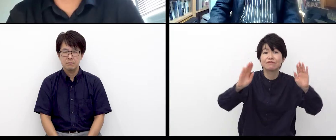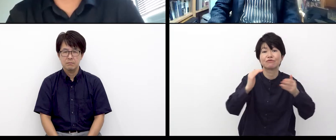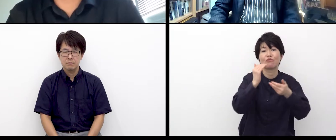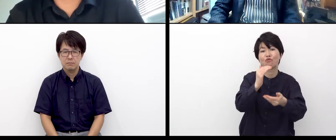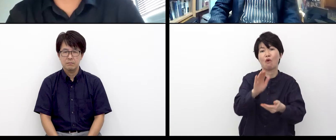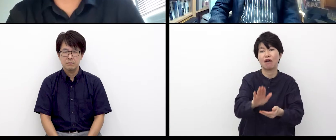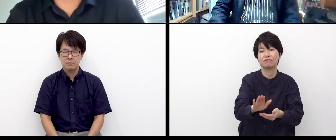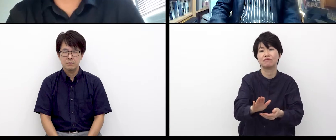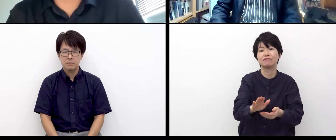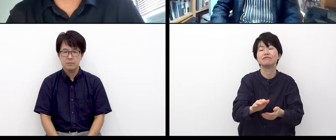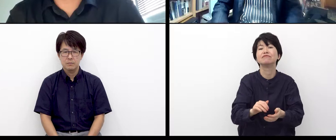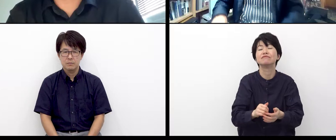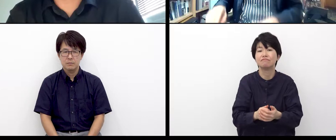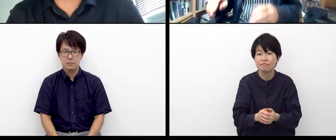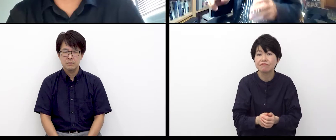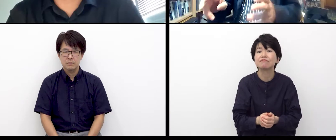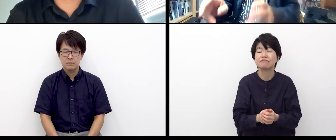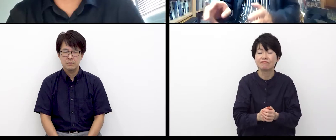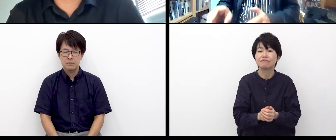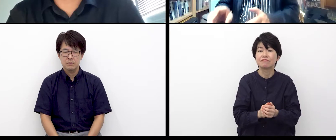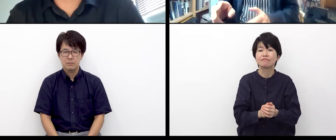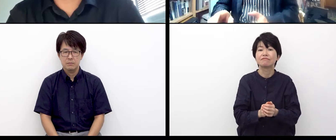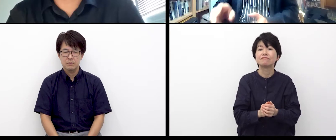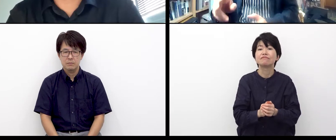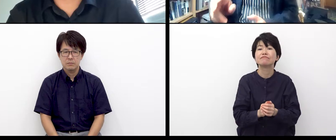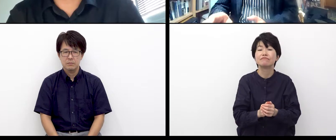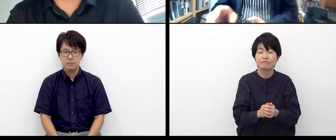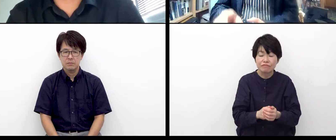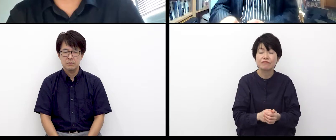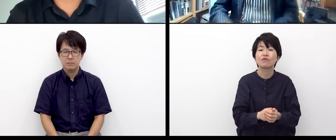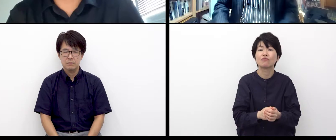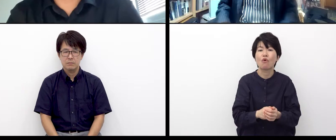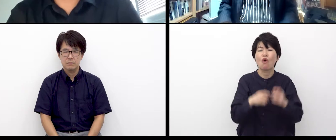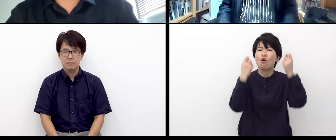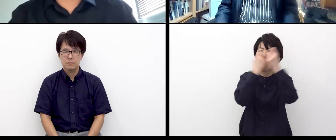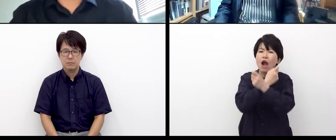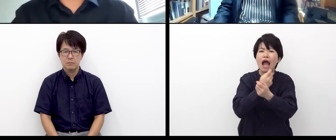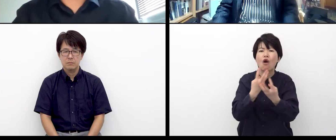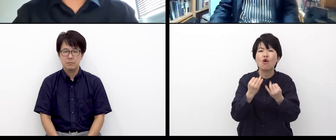It’s a common misunderstanding that, if we feel them uneasy more and more,